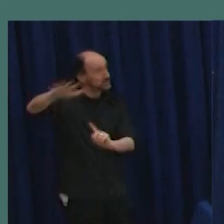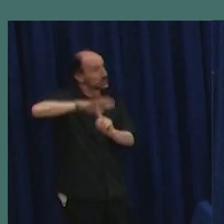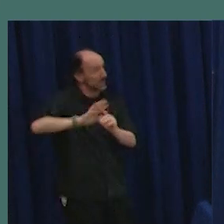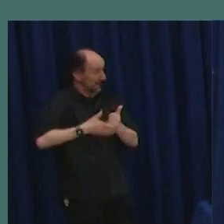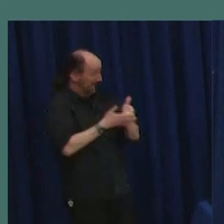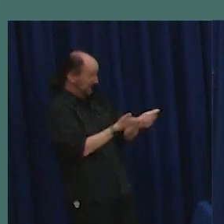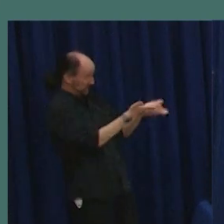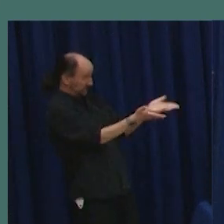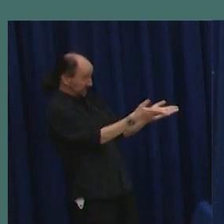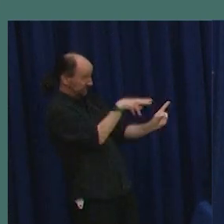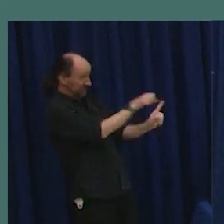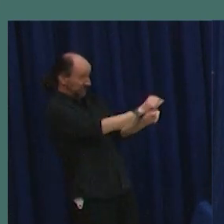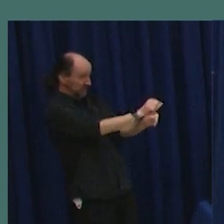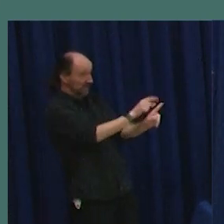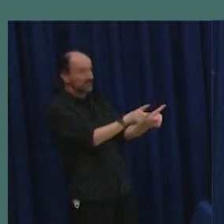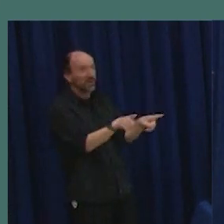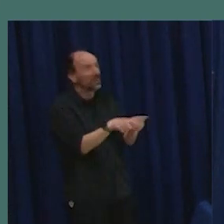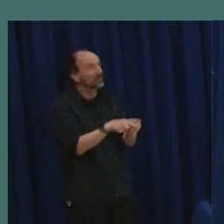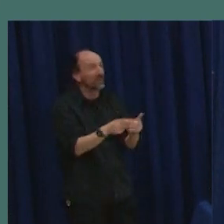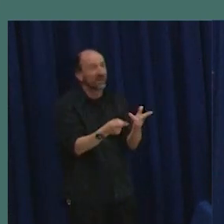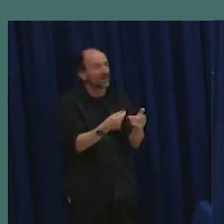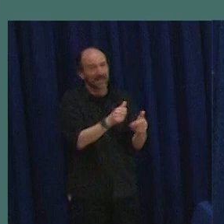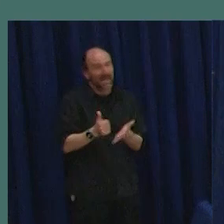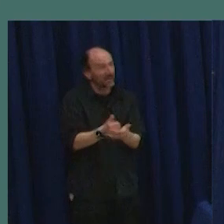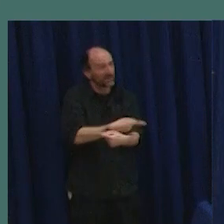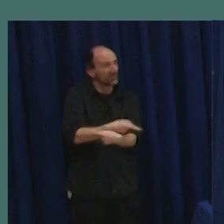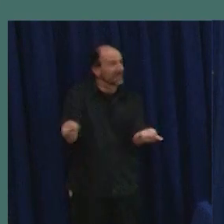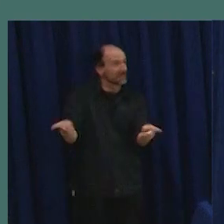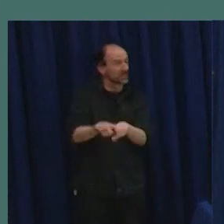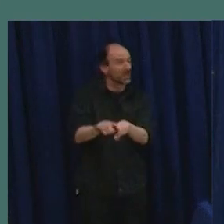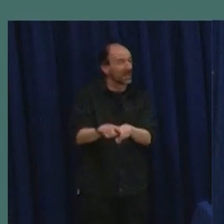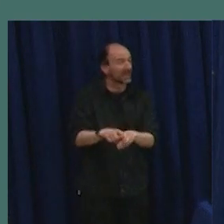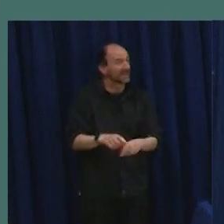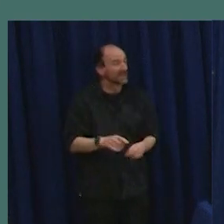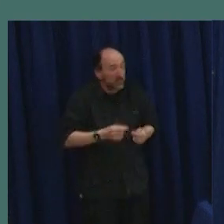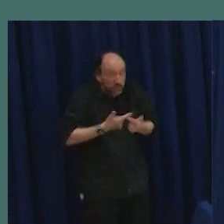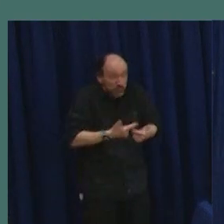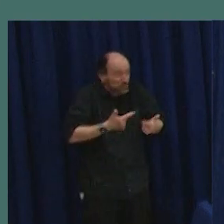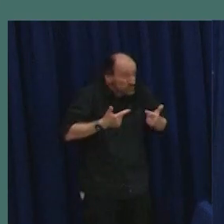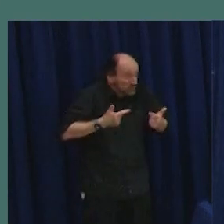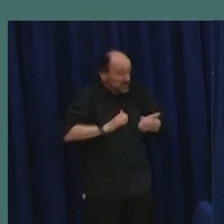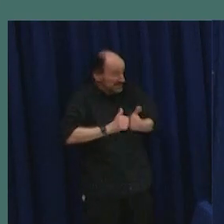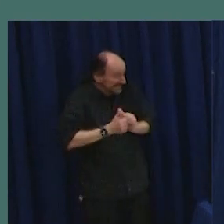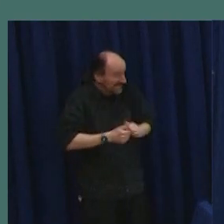two-hour lectures, three hour exam papers, screens with loads of text and funny colours, actually